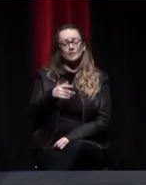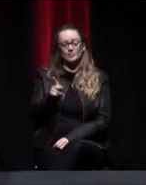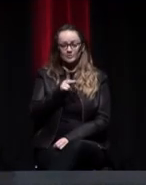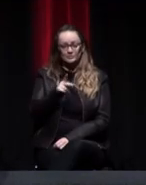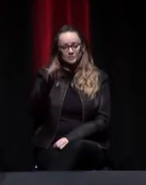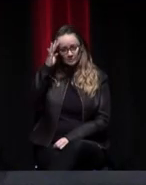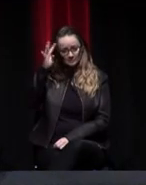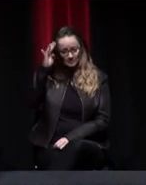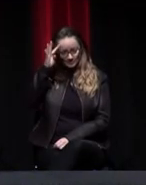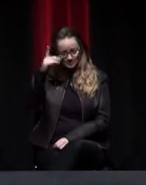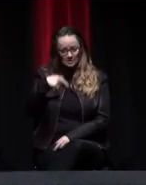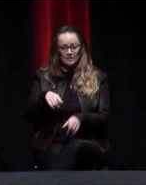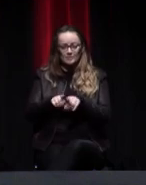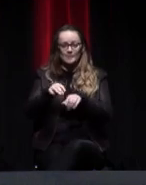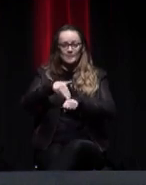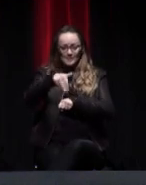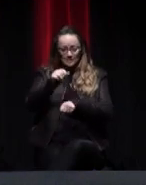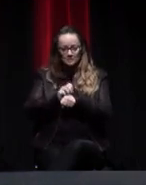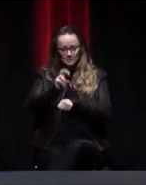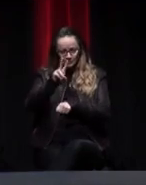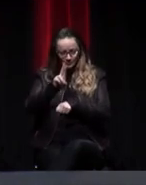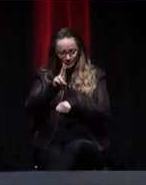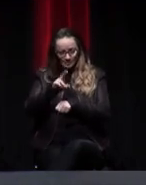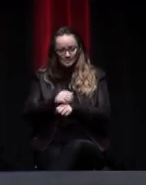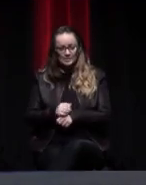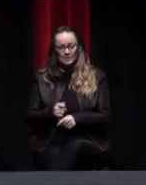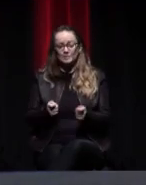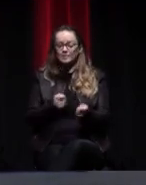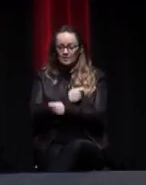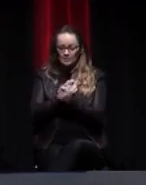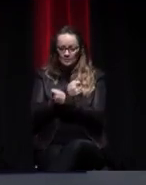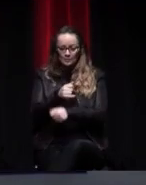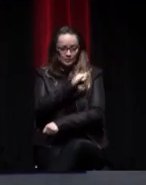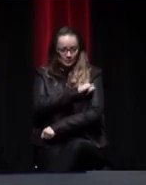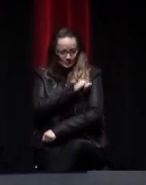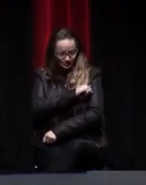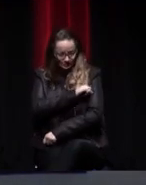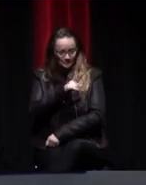holds a Master's and a Doctor's degree in philosophy by PUC-Rio, awarded with a productivity scholarship